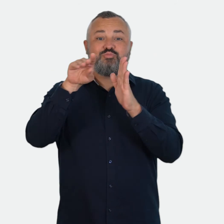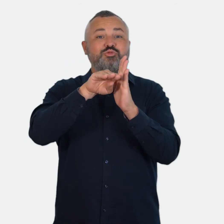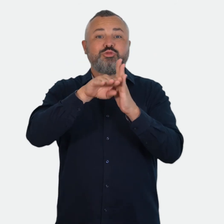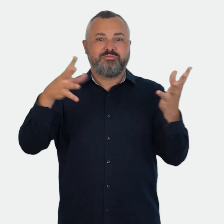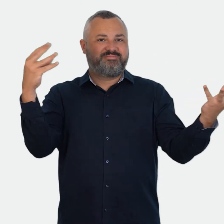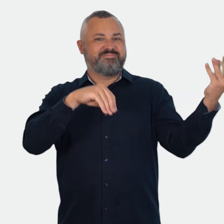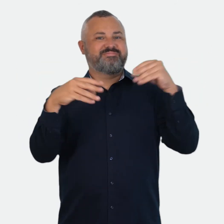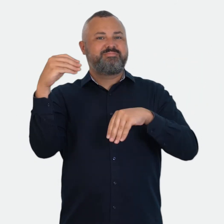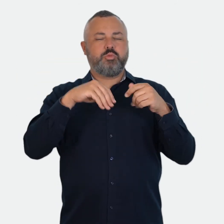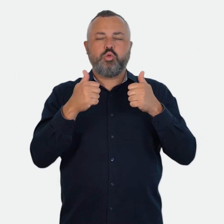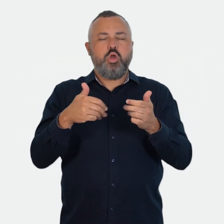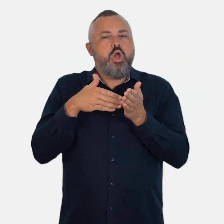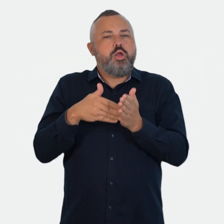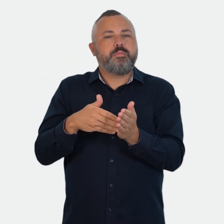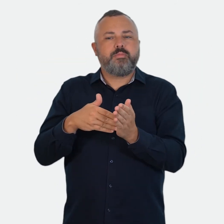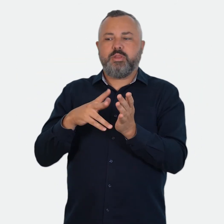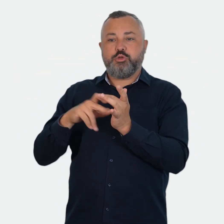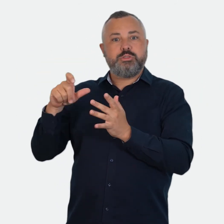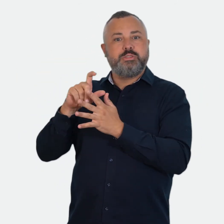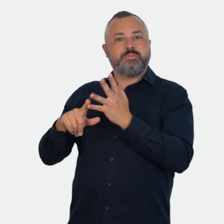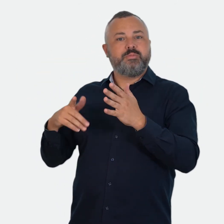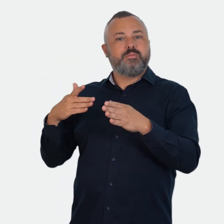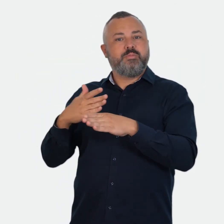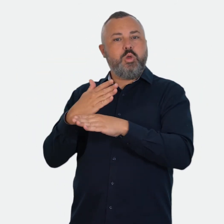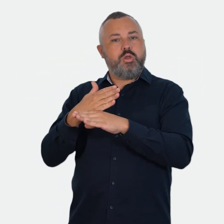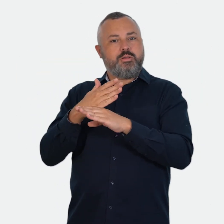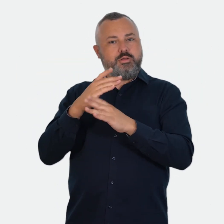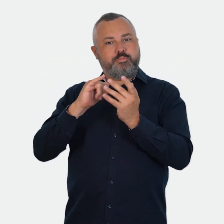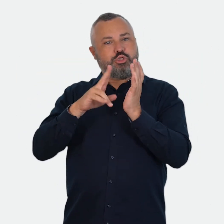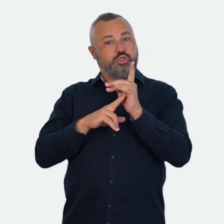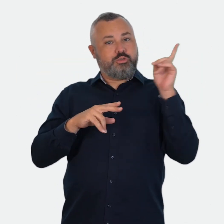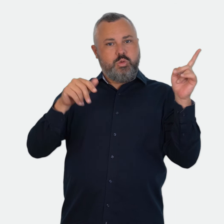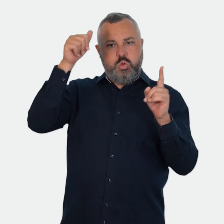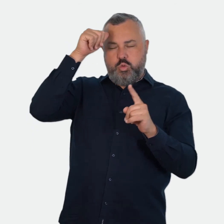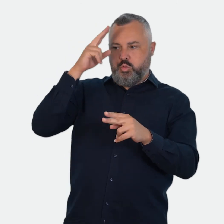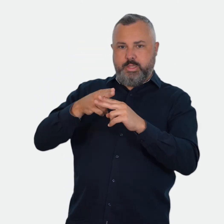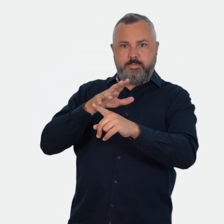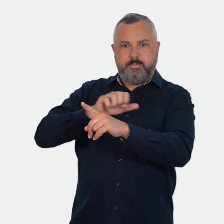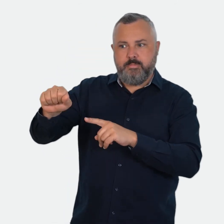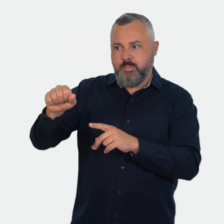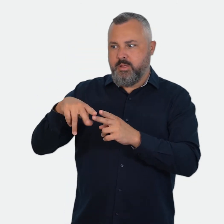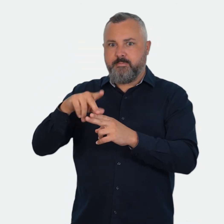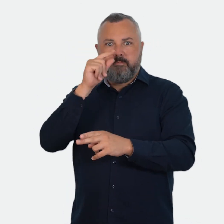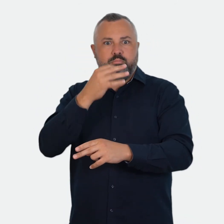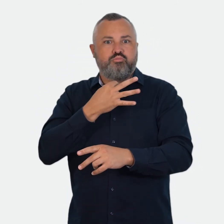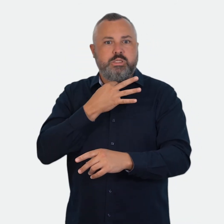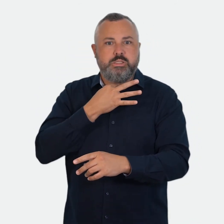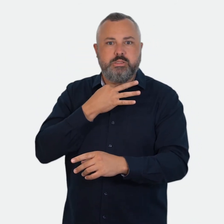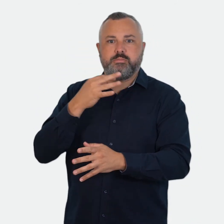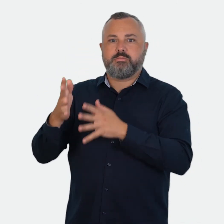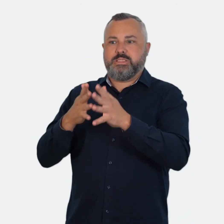make the Victorian Disability Worker Commission aware of potential risks to disability service users,